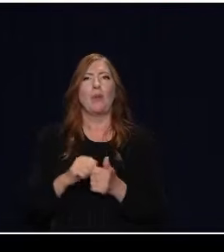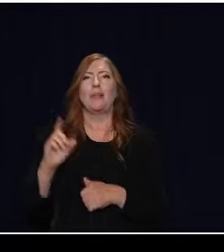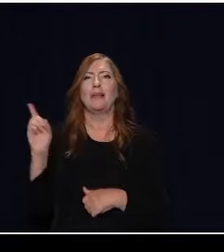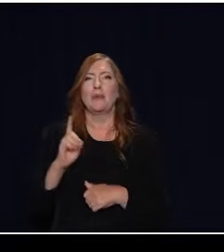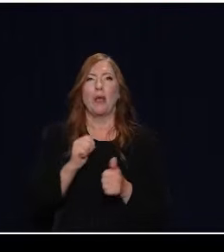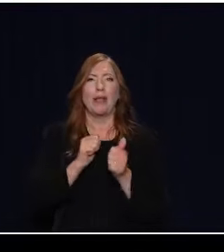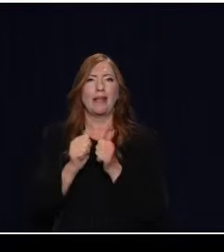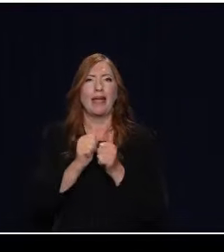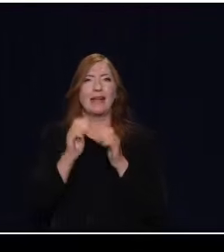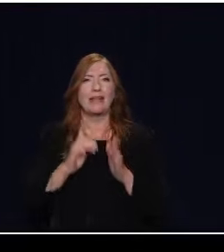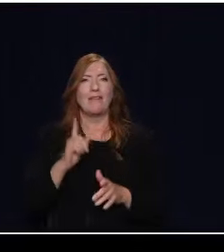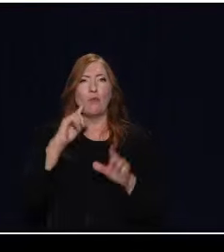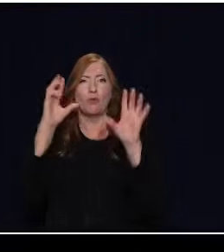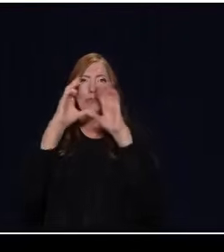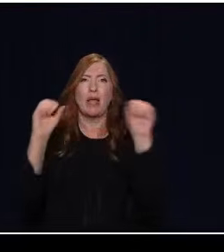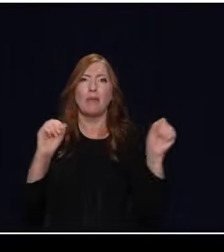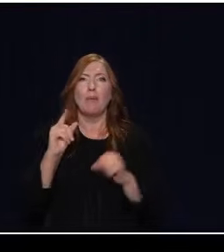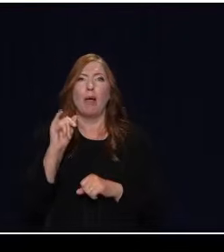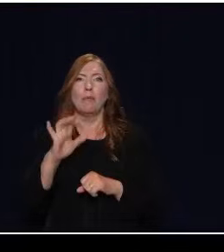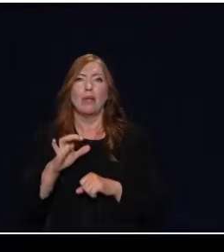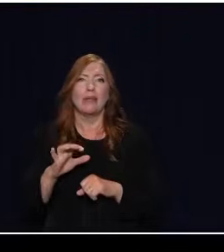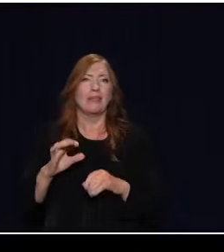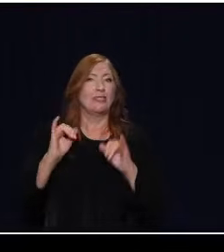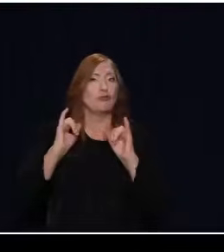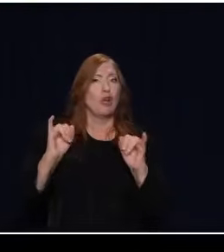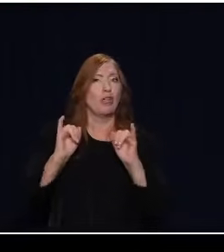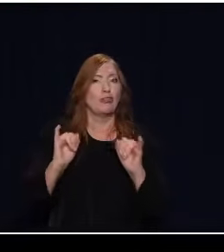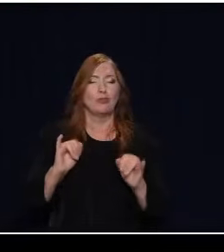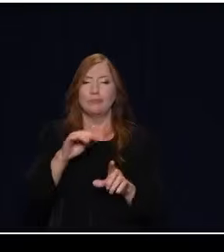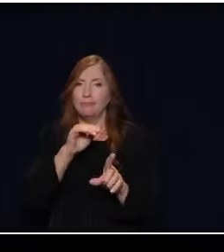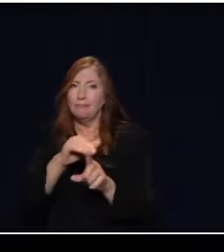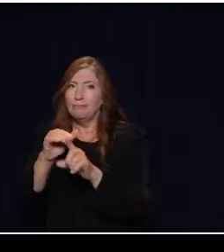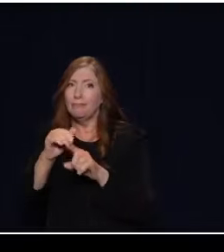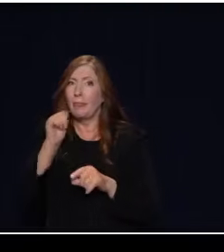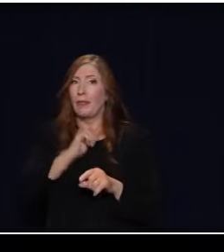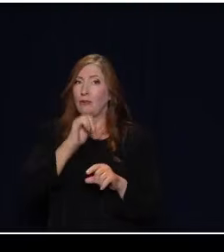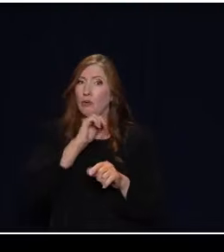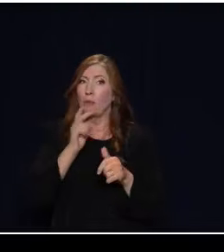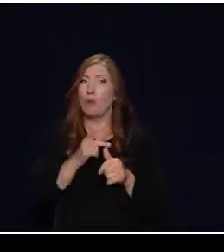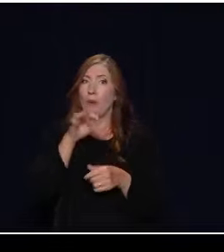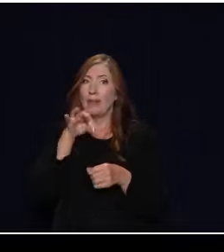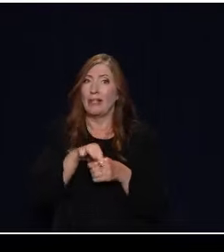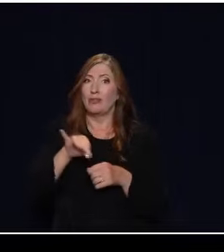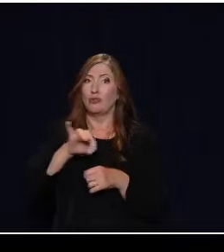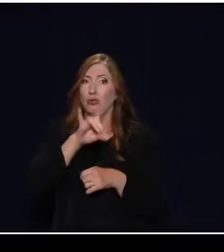THIS WRAPS THIS PRIMARY DEBATE WITH THE DEMOCRATIC CANDIDATES FOR SUPERINTENDENT OF